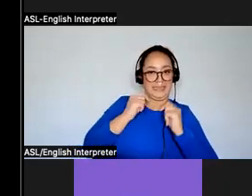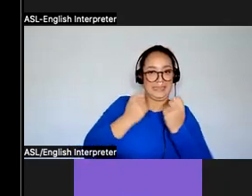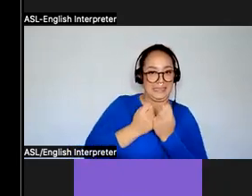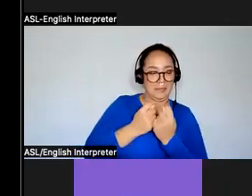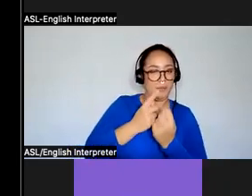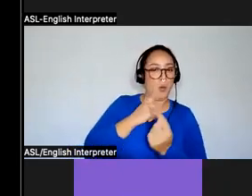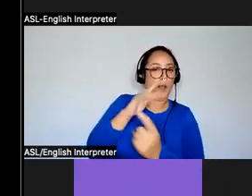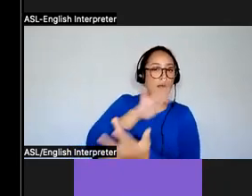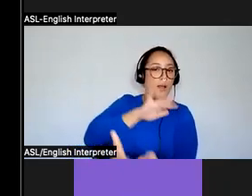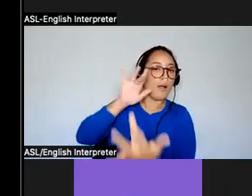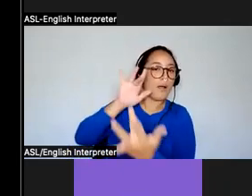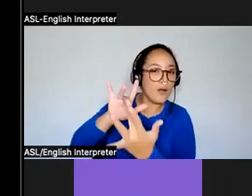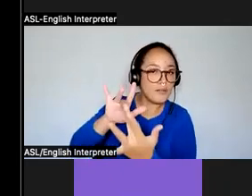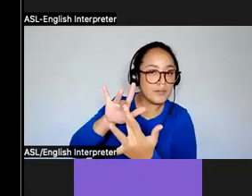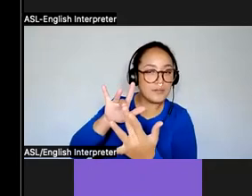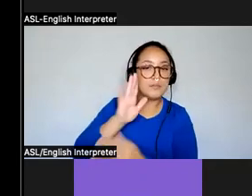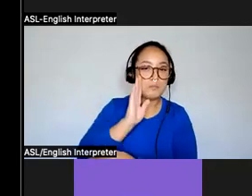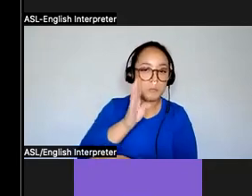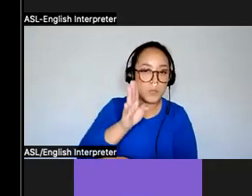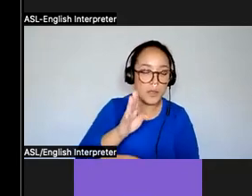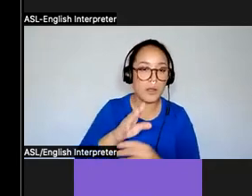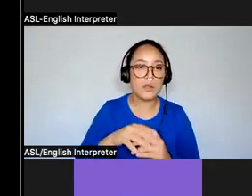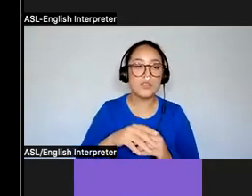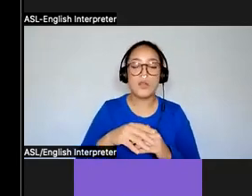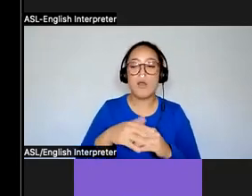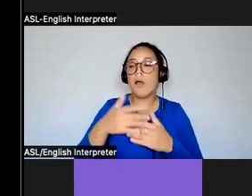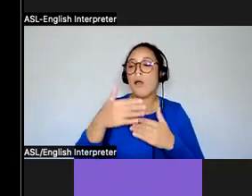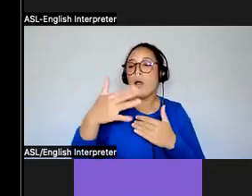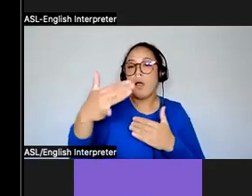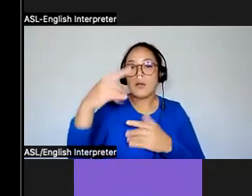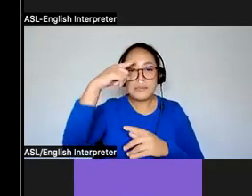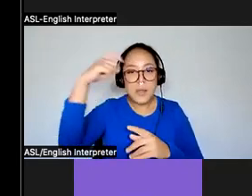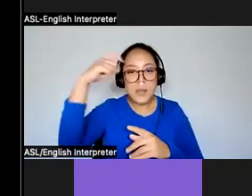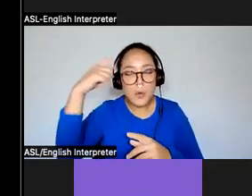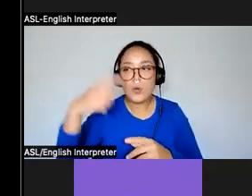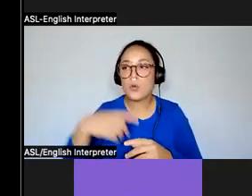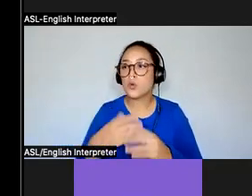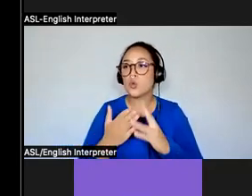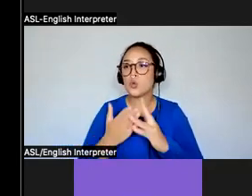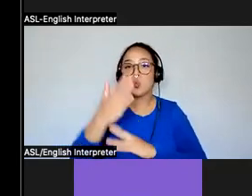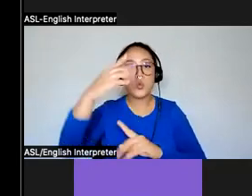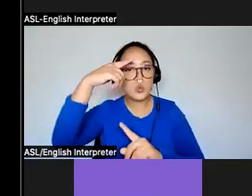you know, lead up of the lead up to the summer, throughout the summer, after your event.